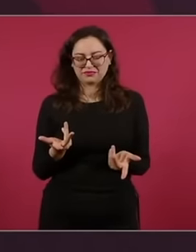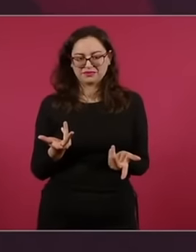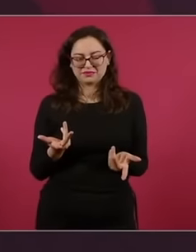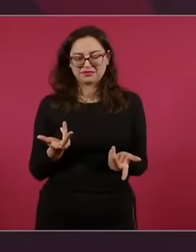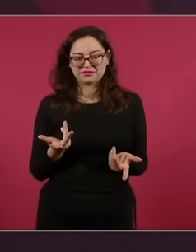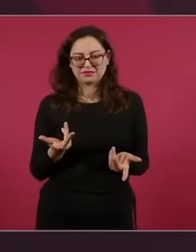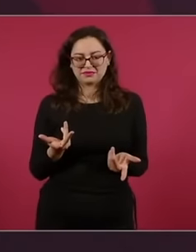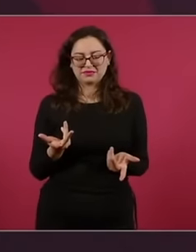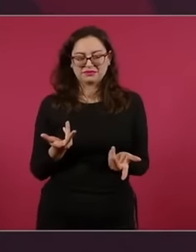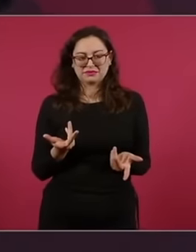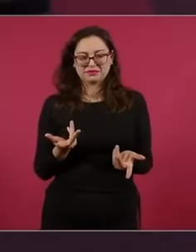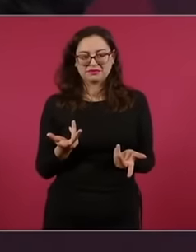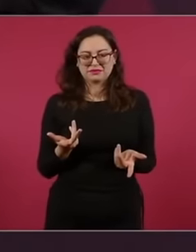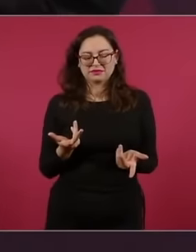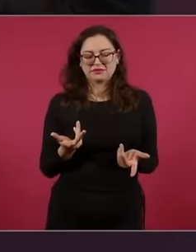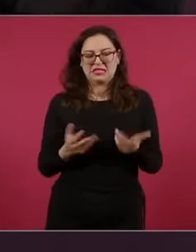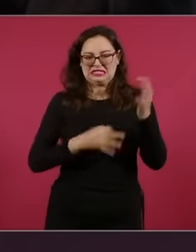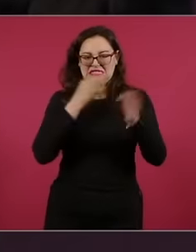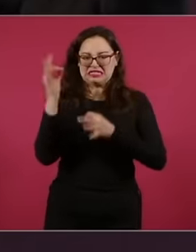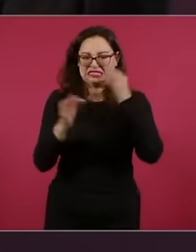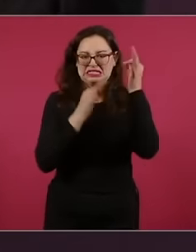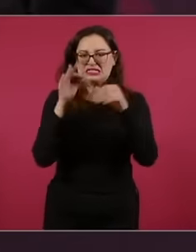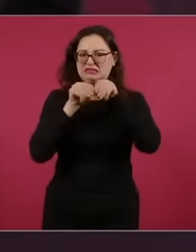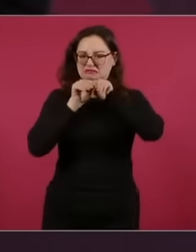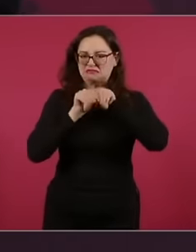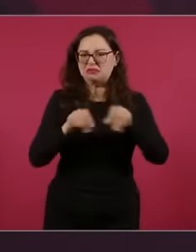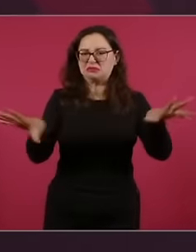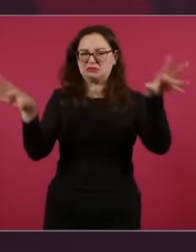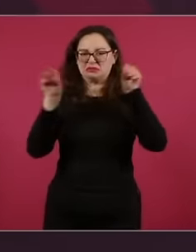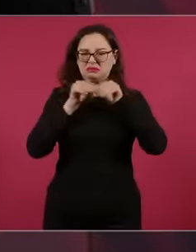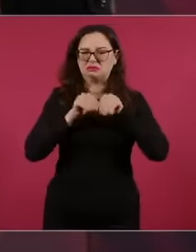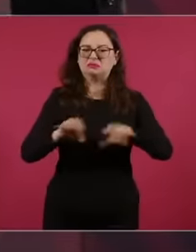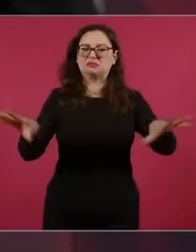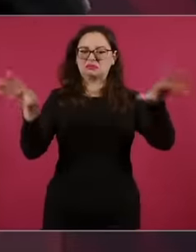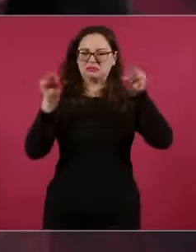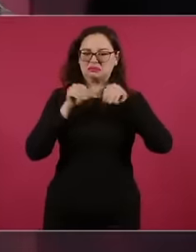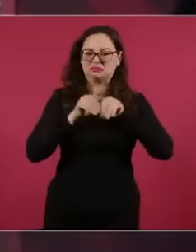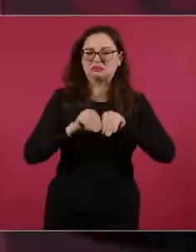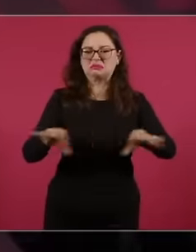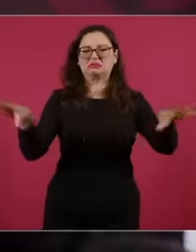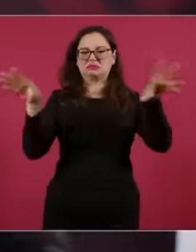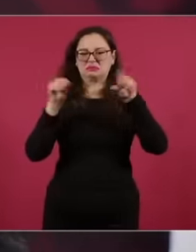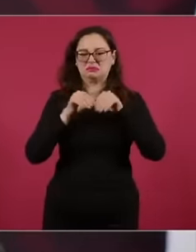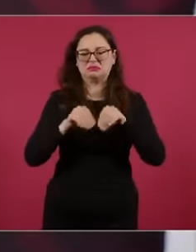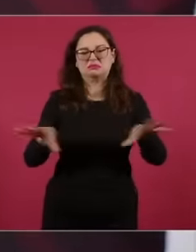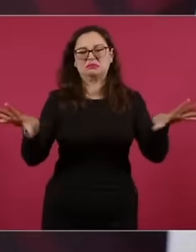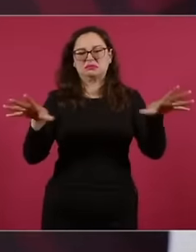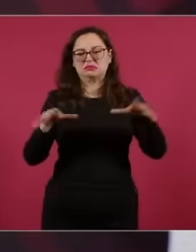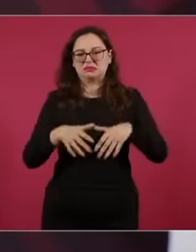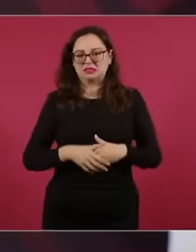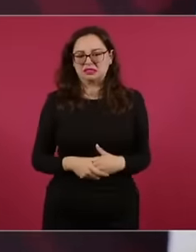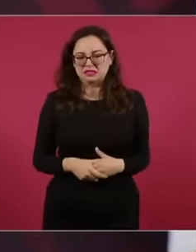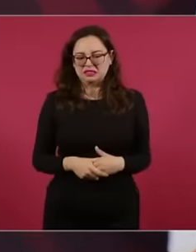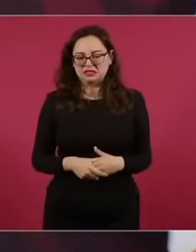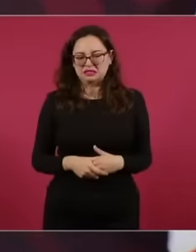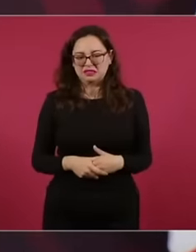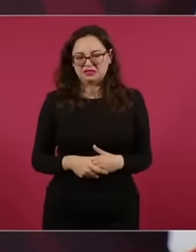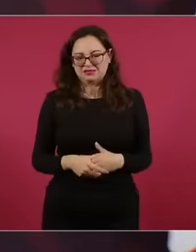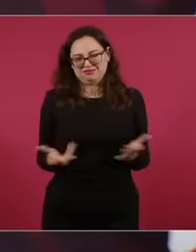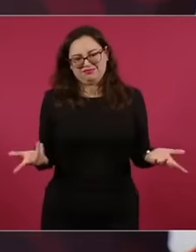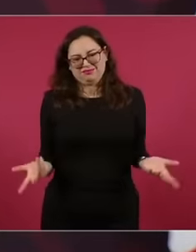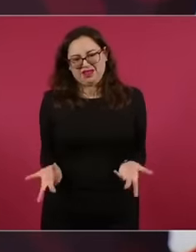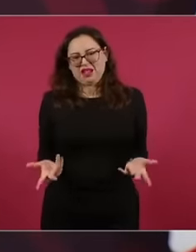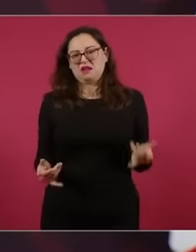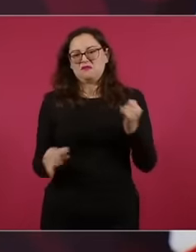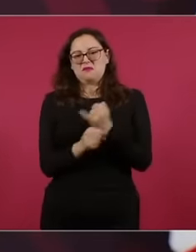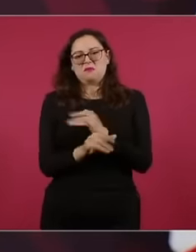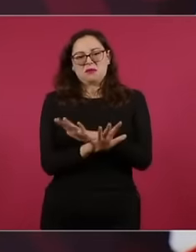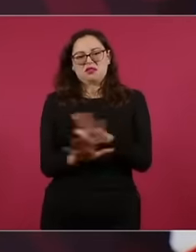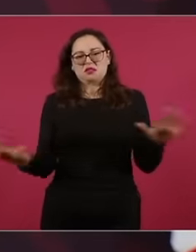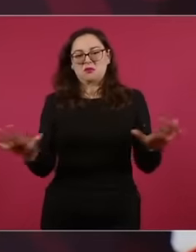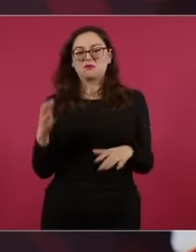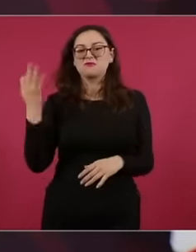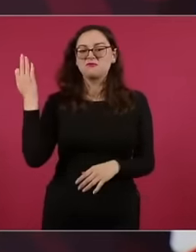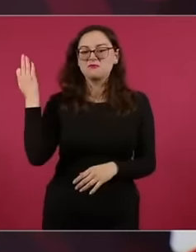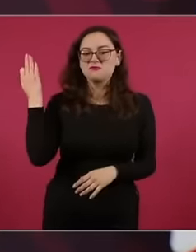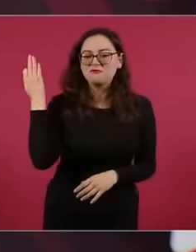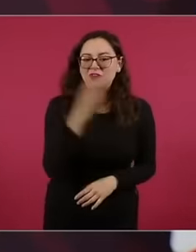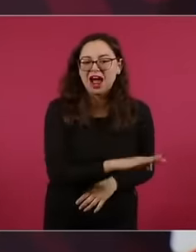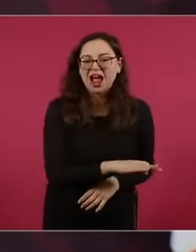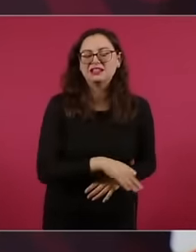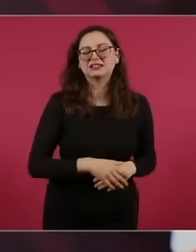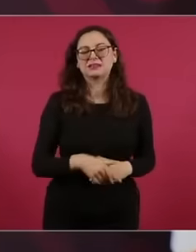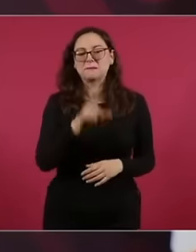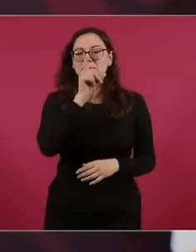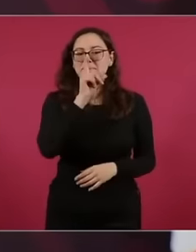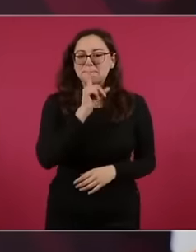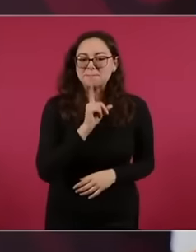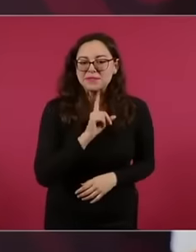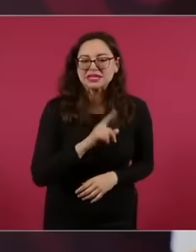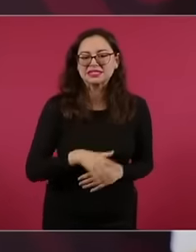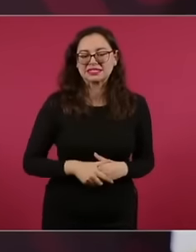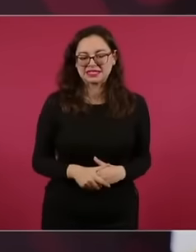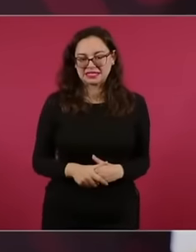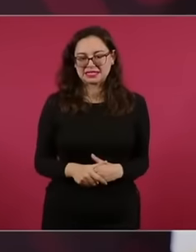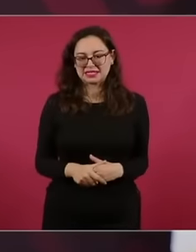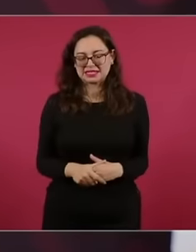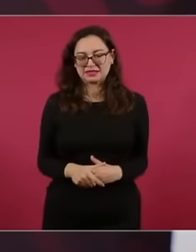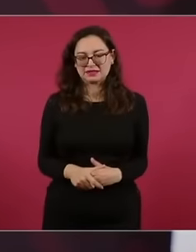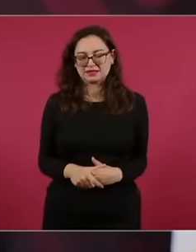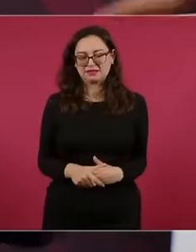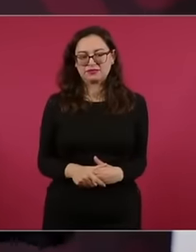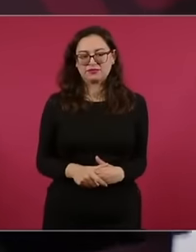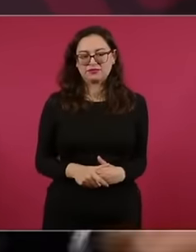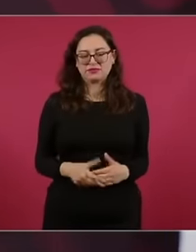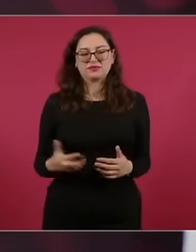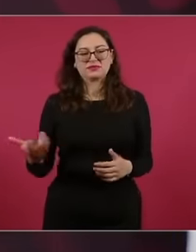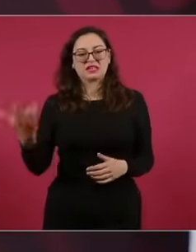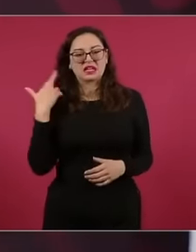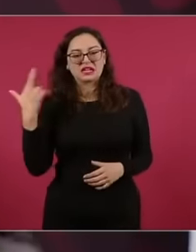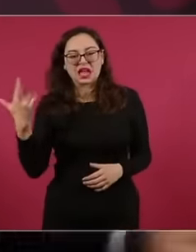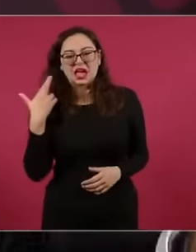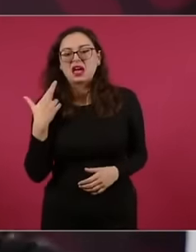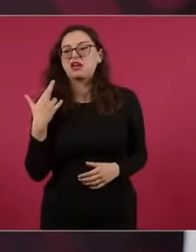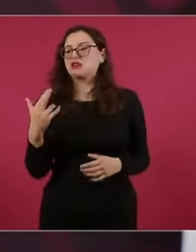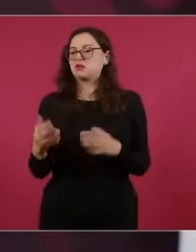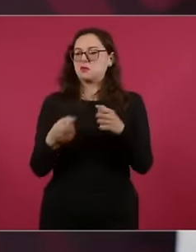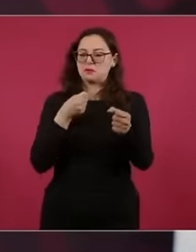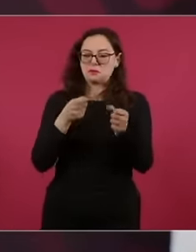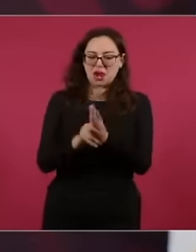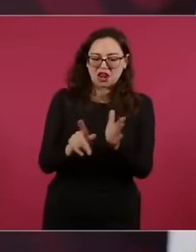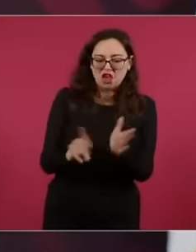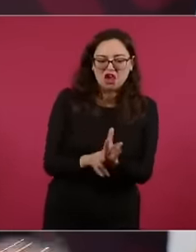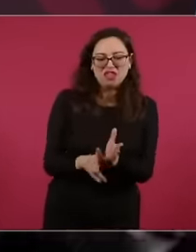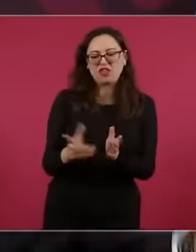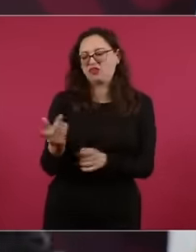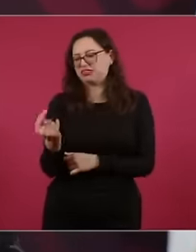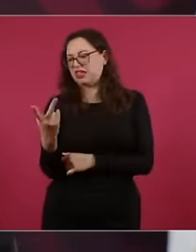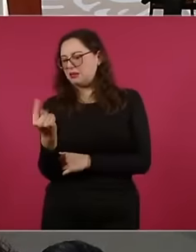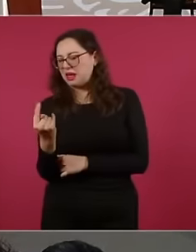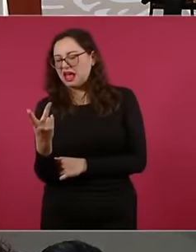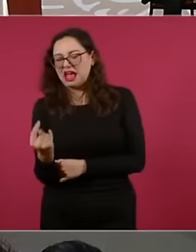the chaos. of distorted information of falsehoods on radio newspapers television